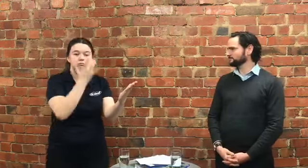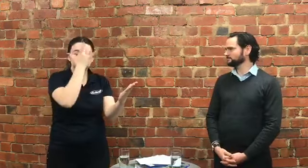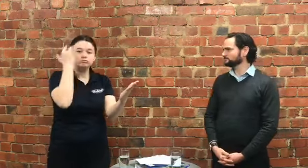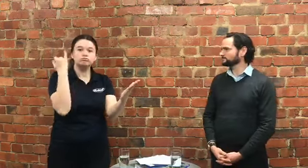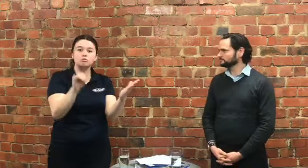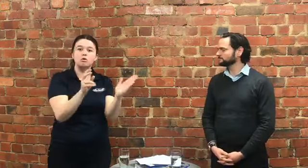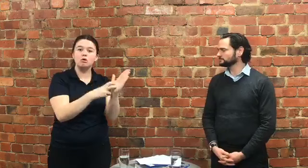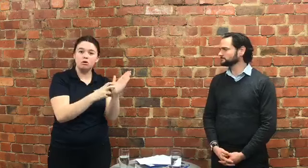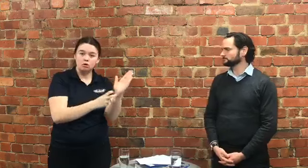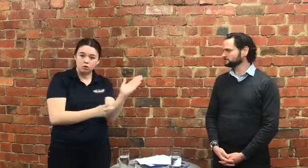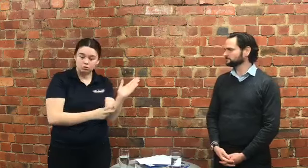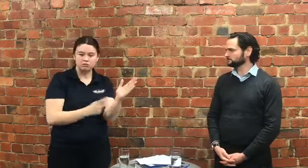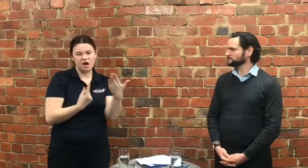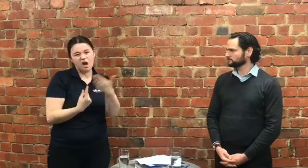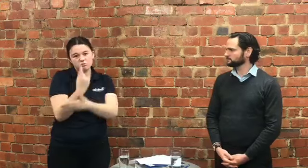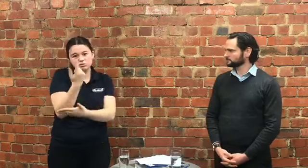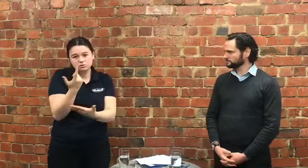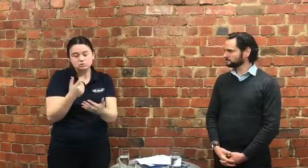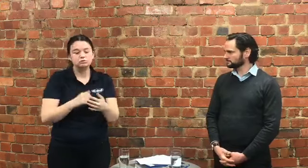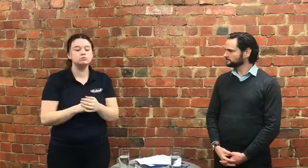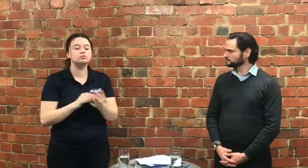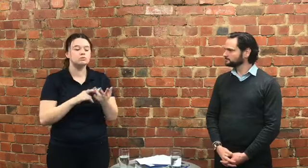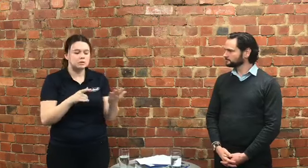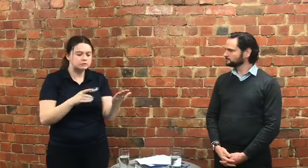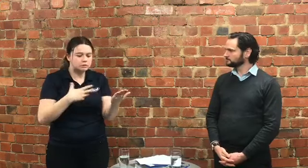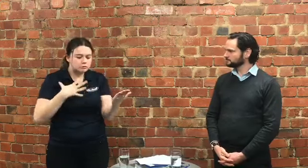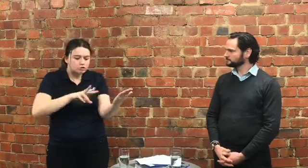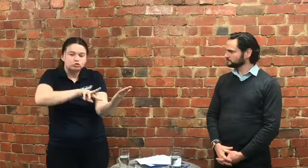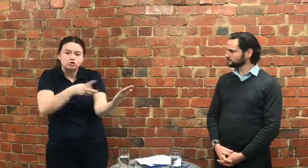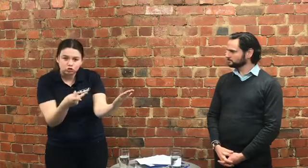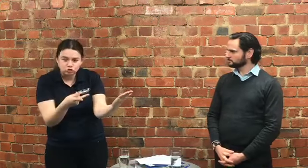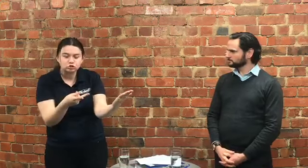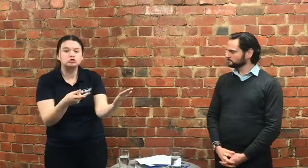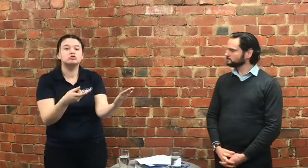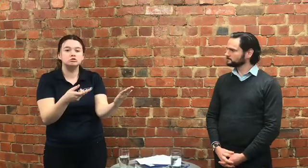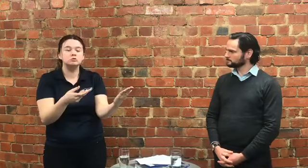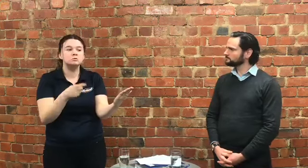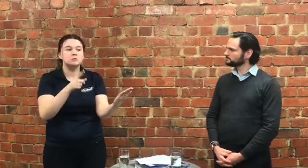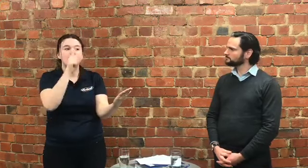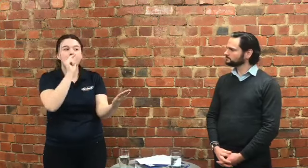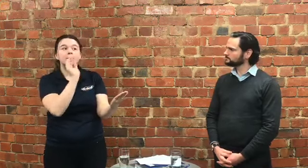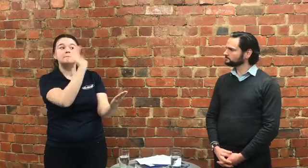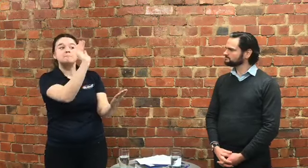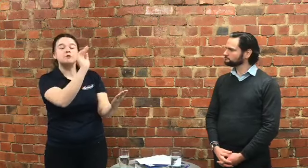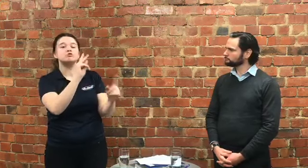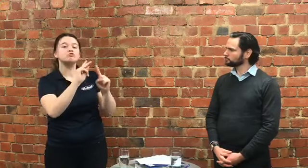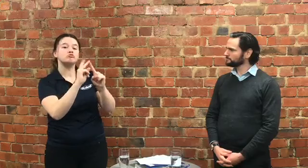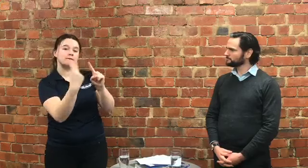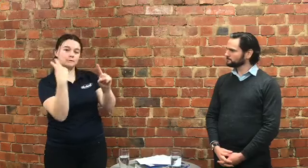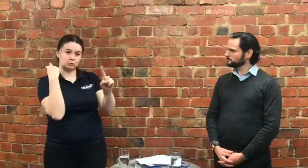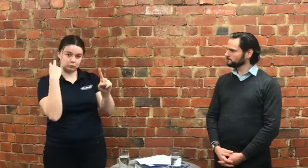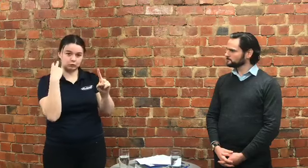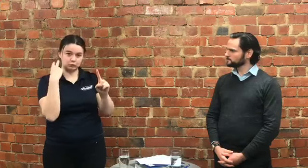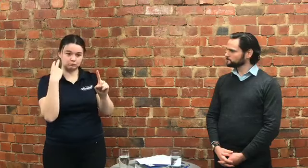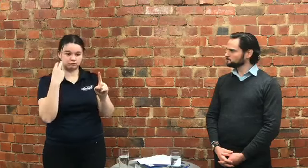and seeing that there's massive errors in the plan. For example, they've told you that you're going to have a seeing eye dog